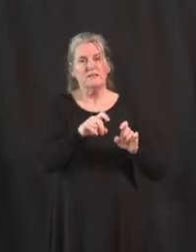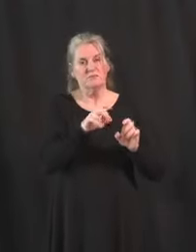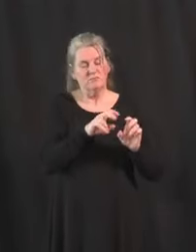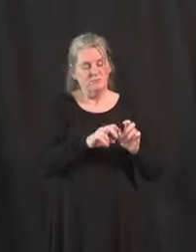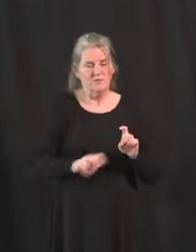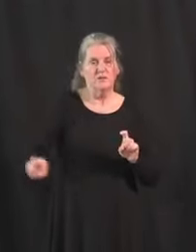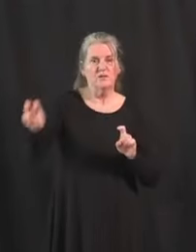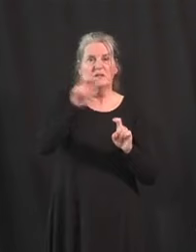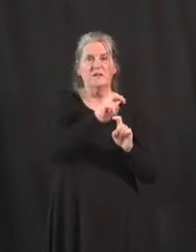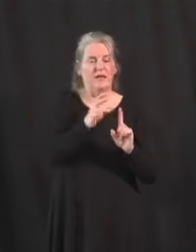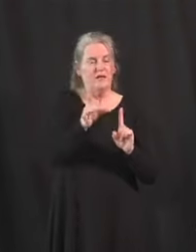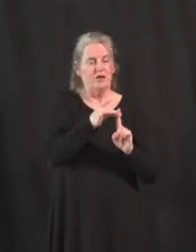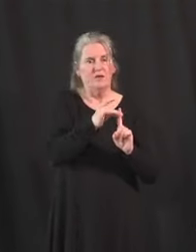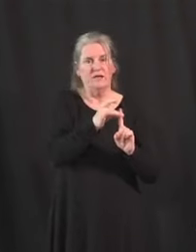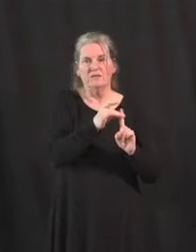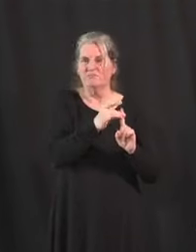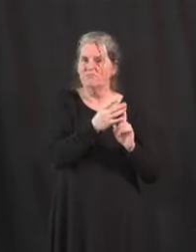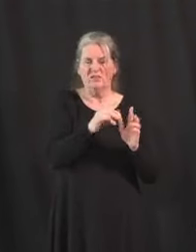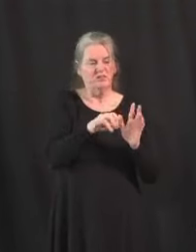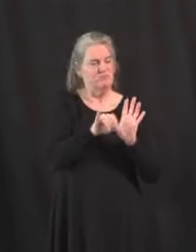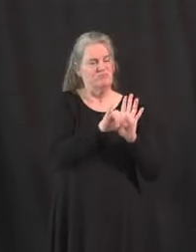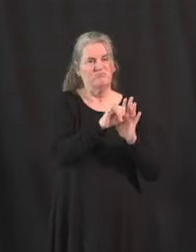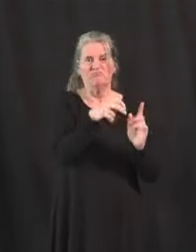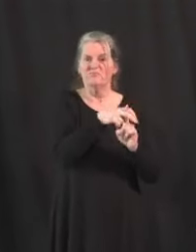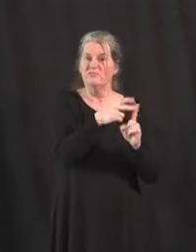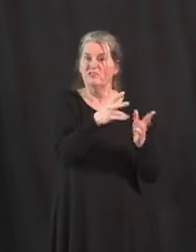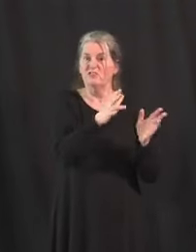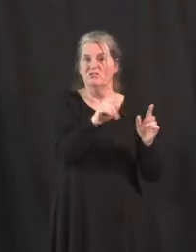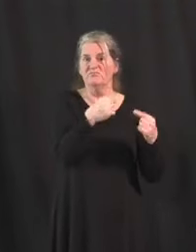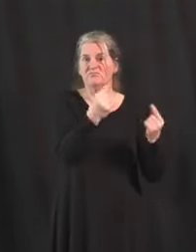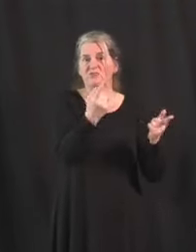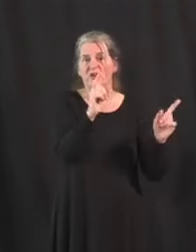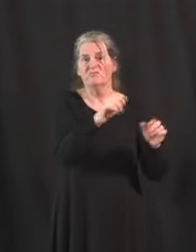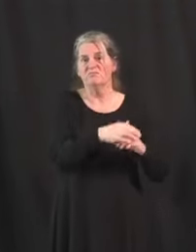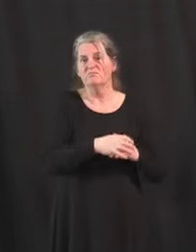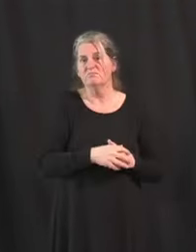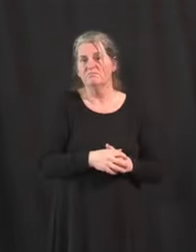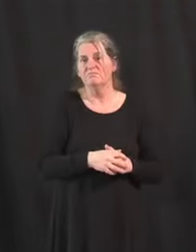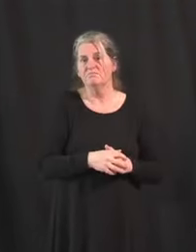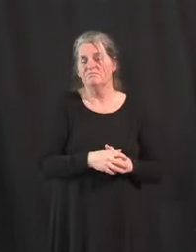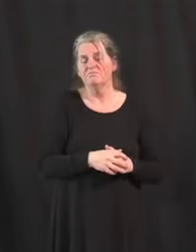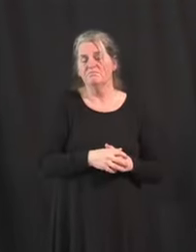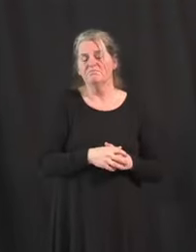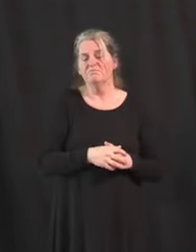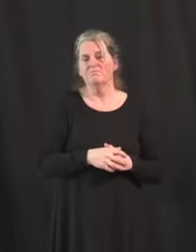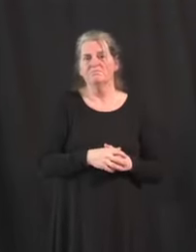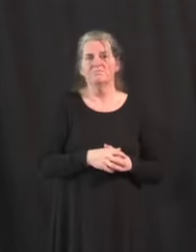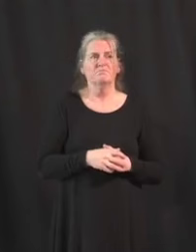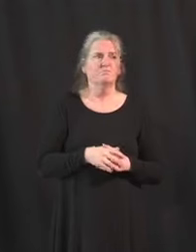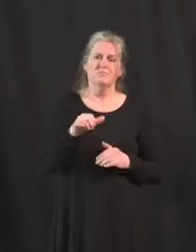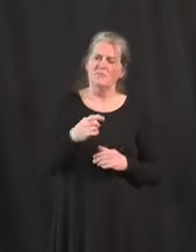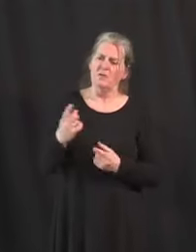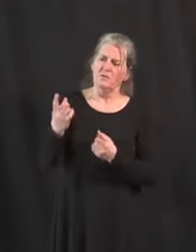CASE. DO YOU HAVE A FOLLOWUP, JANE?